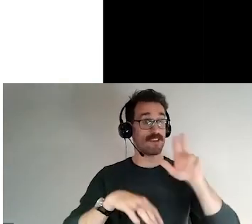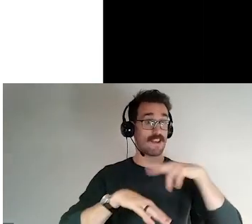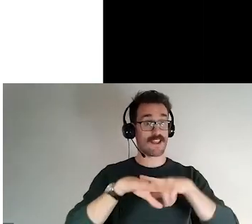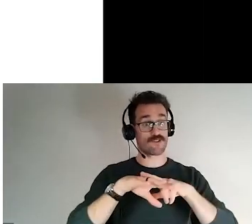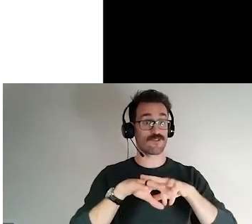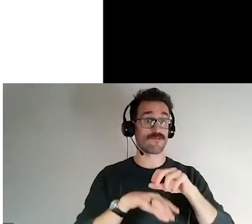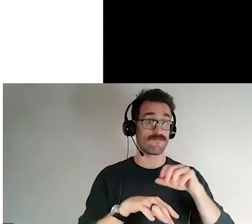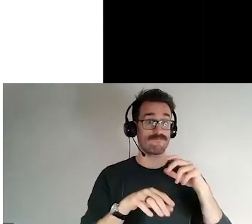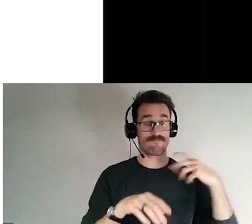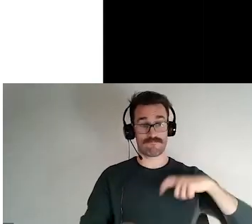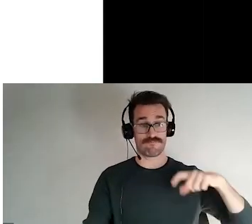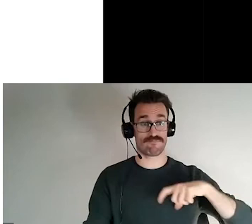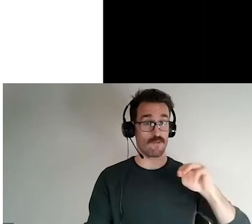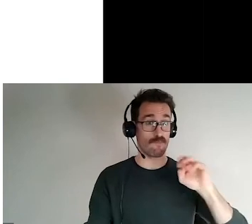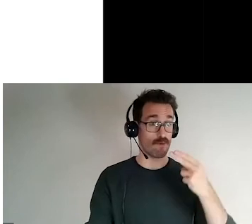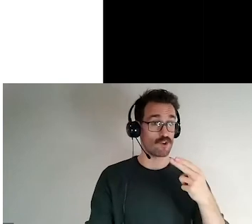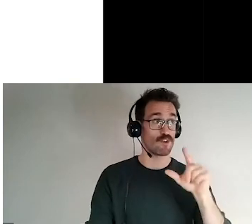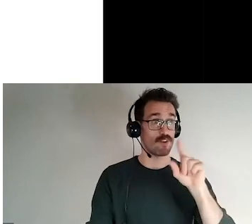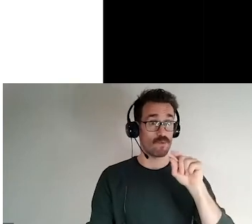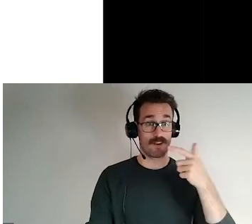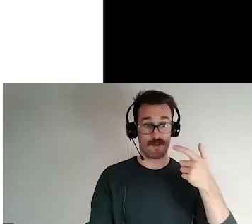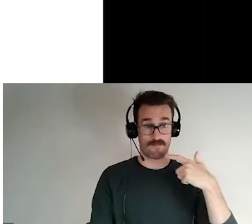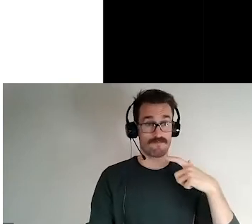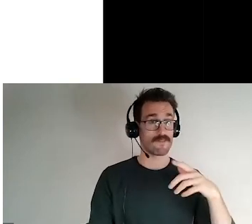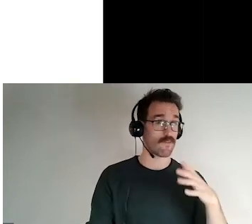in March of 2021. So I may be in touch to see if you might want to present.